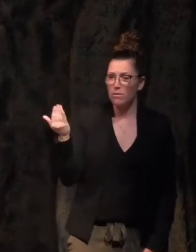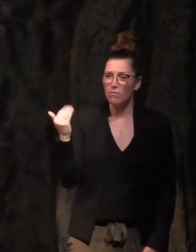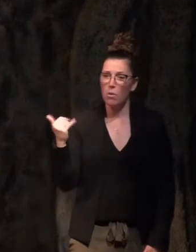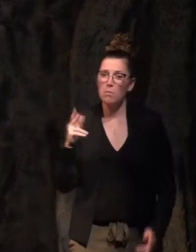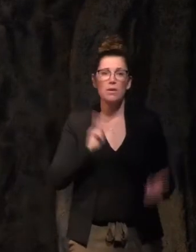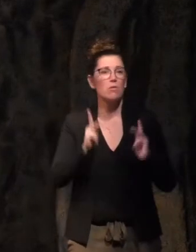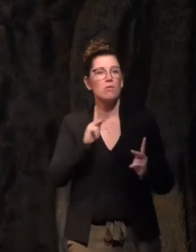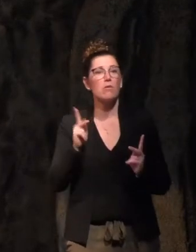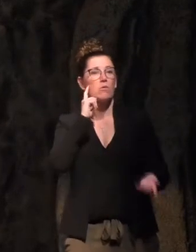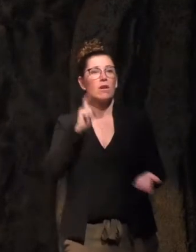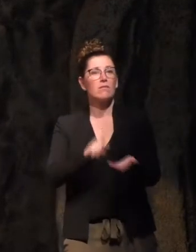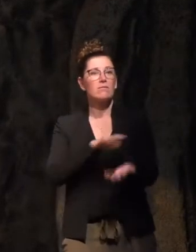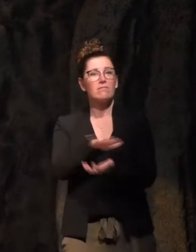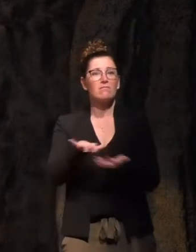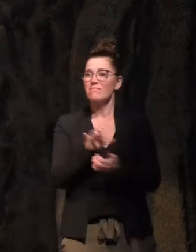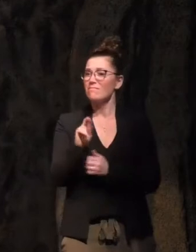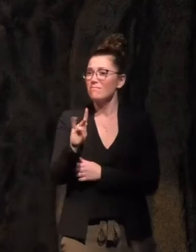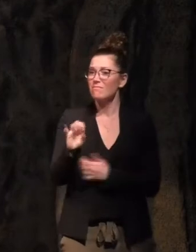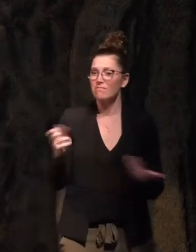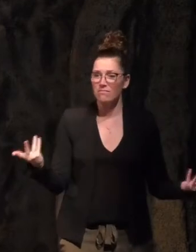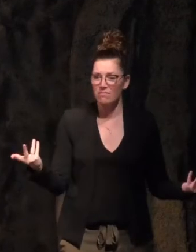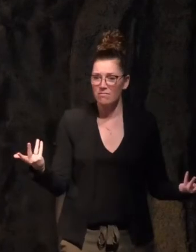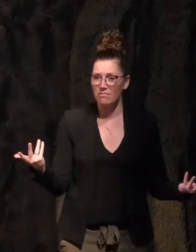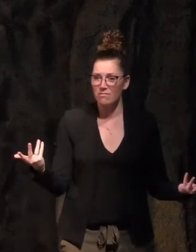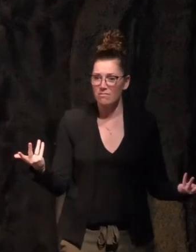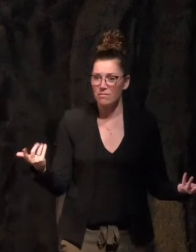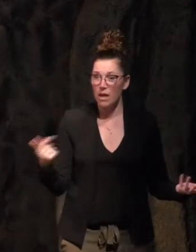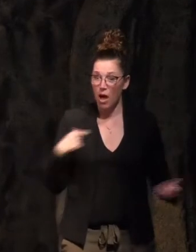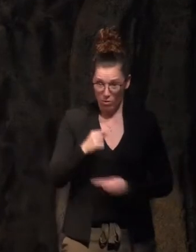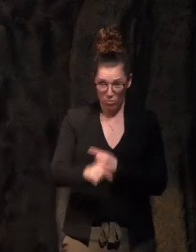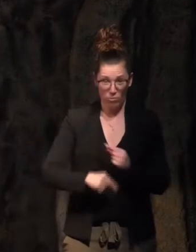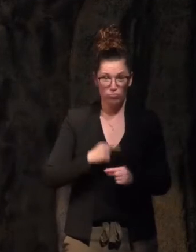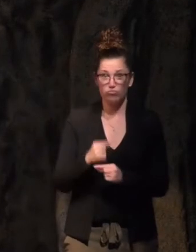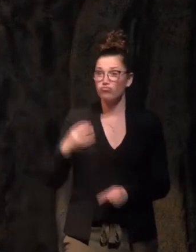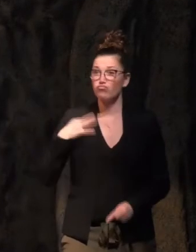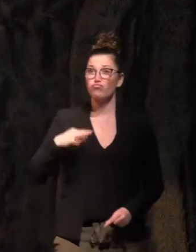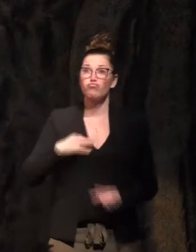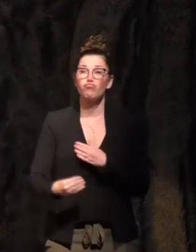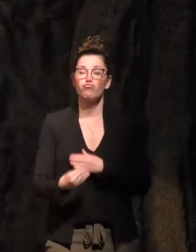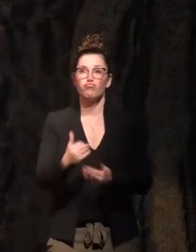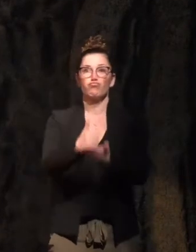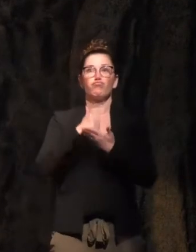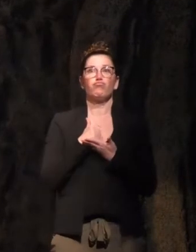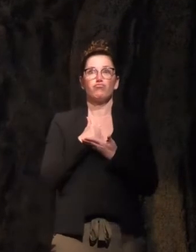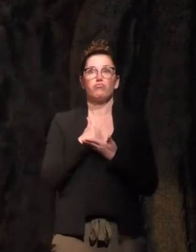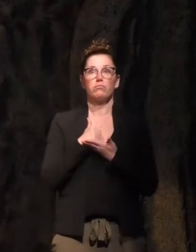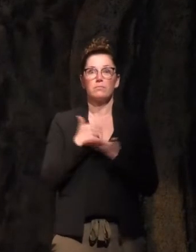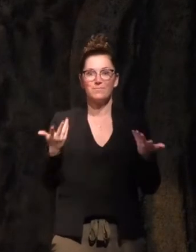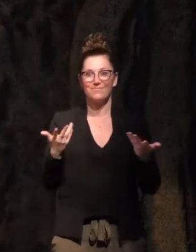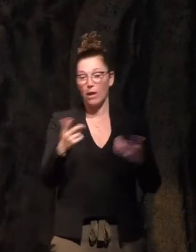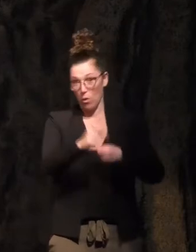I speak to you as one of globalization's beneficiaries. For without globalization and it's good pal capitalism,